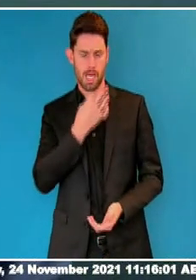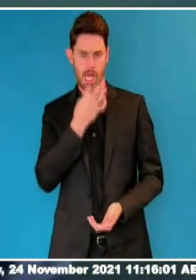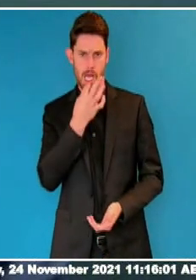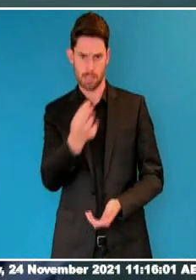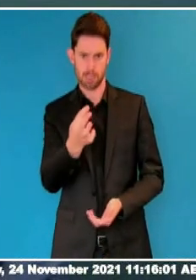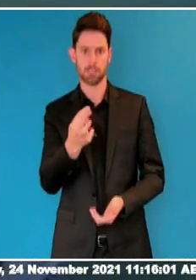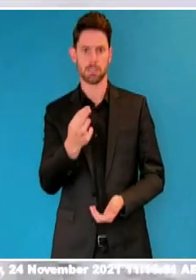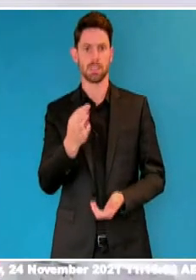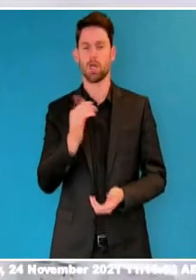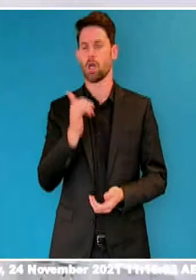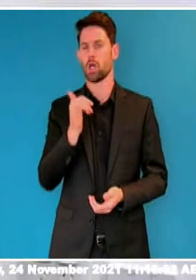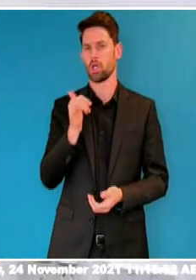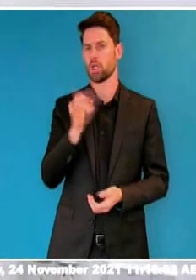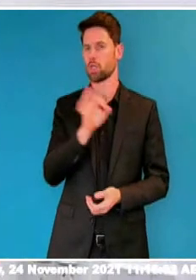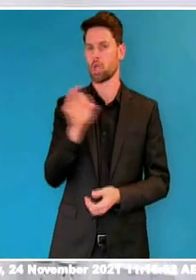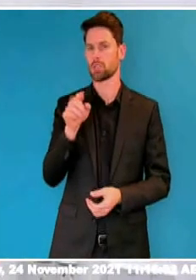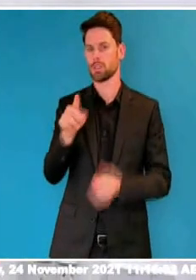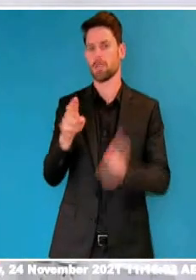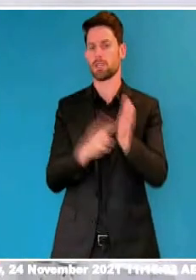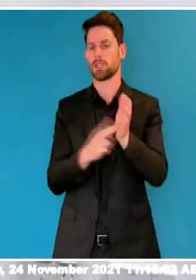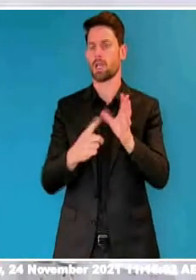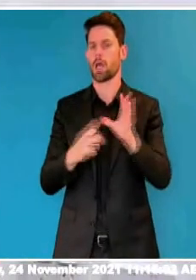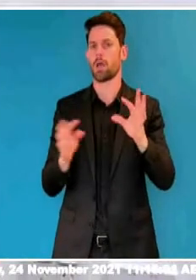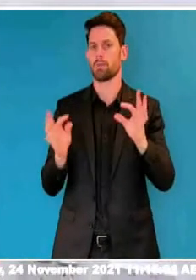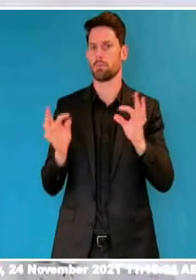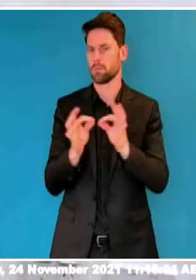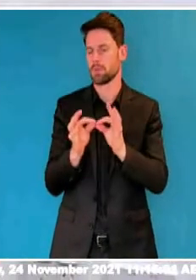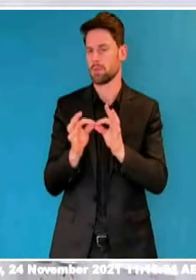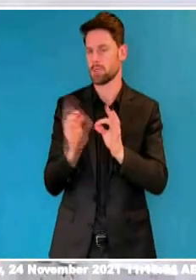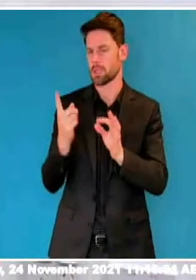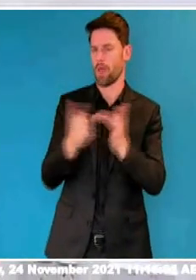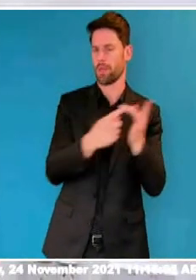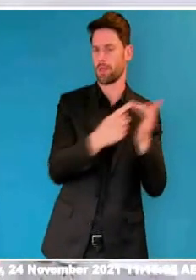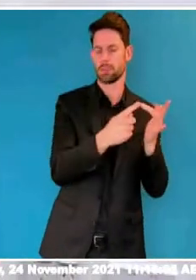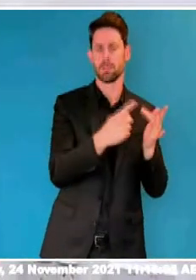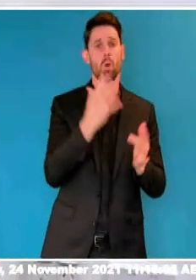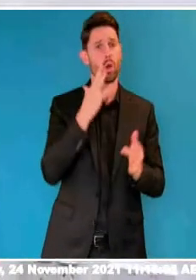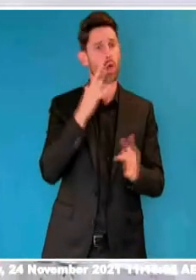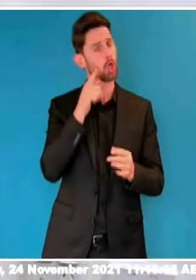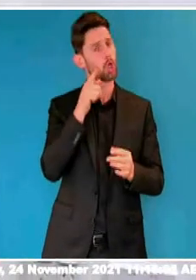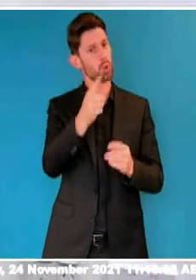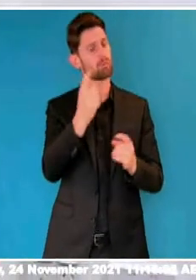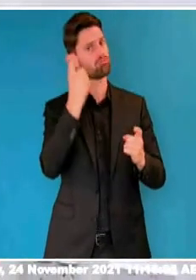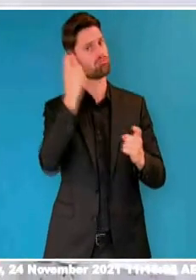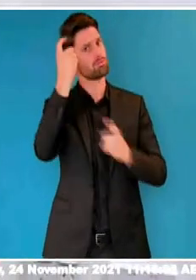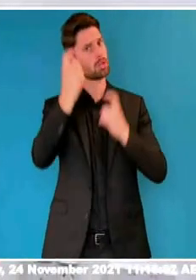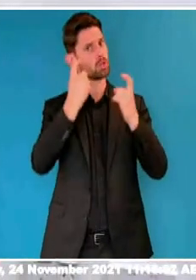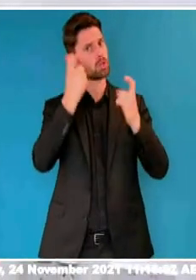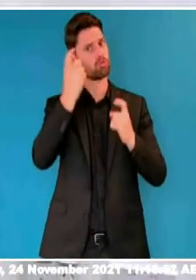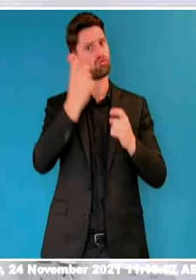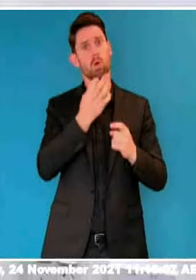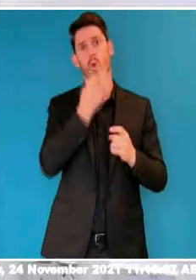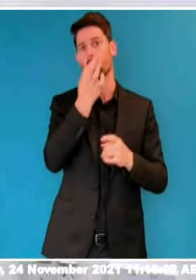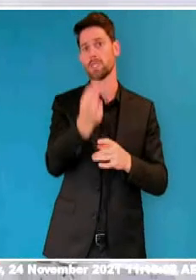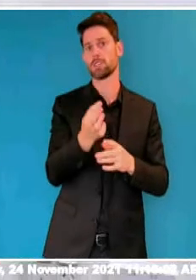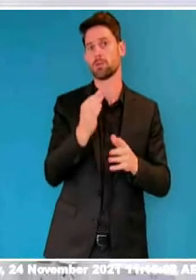I was wondering, when you were responding to the Commission's request about the costs and